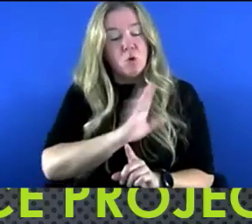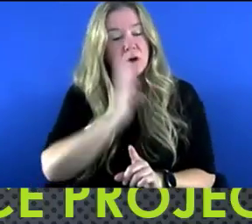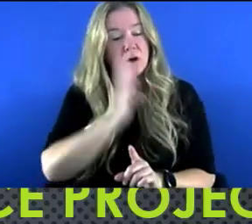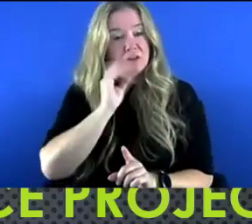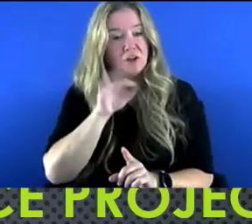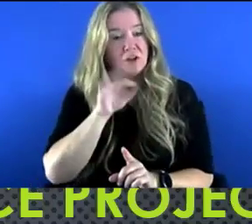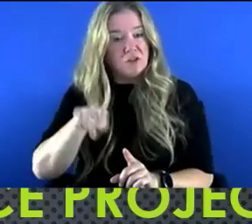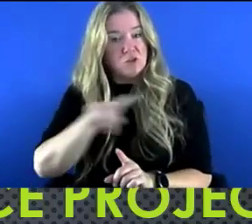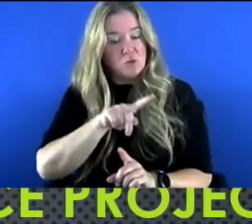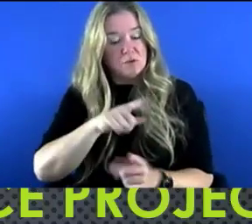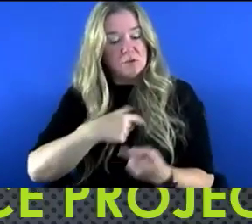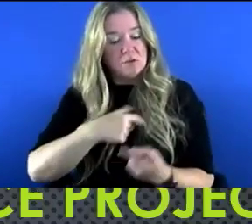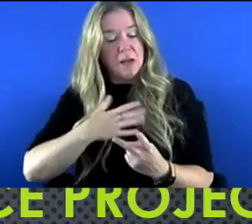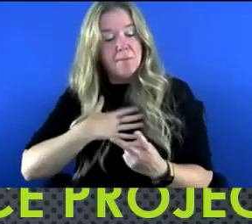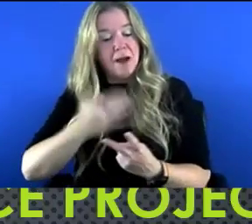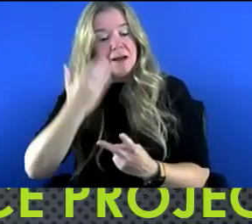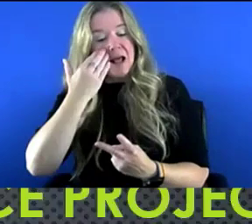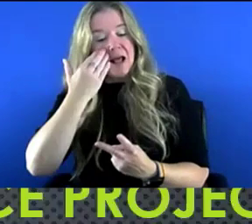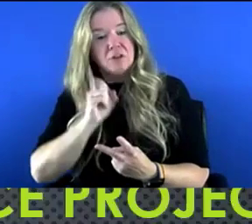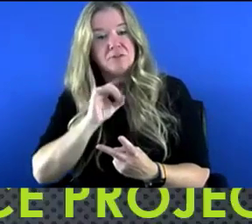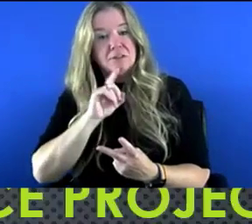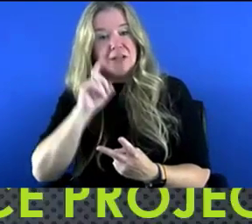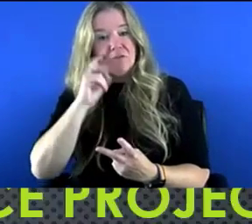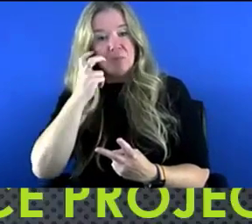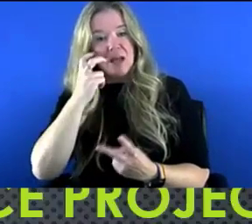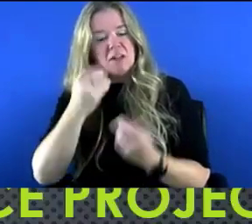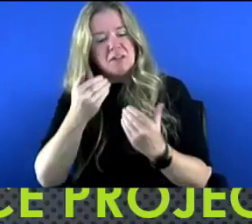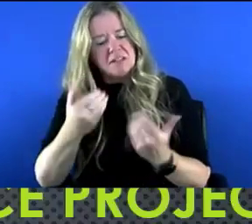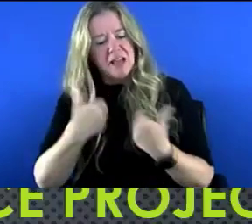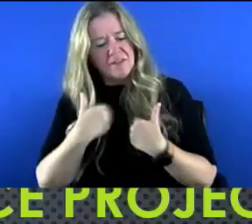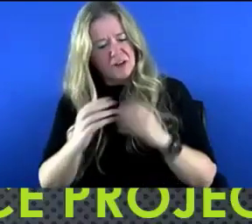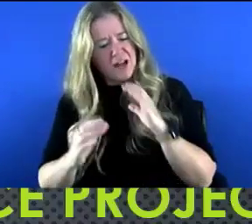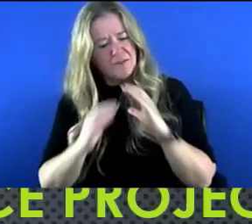and my knowledge of deaf-blindness, let's have a conversation. Let's talk this out